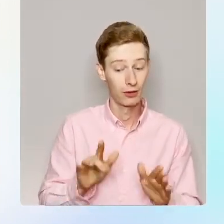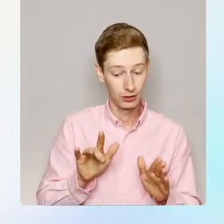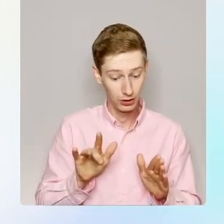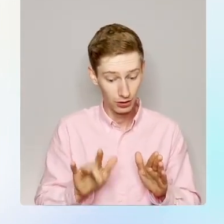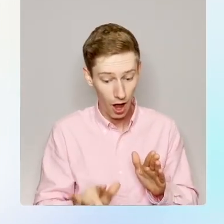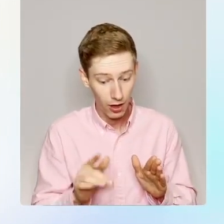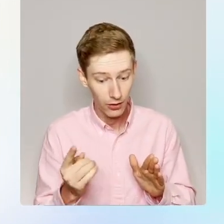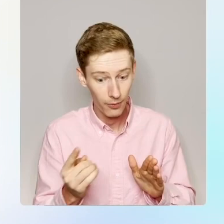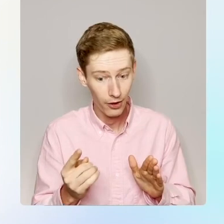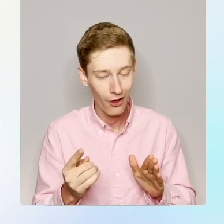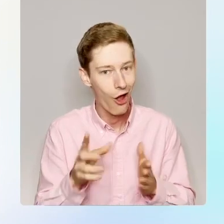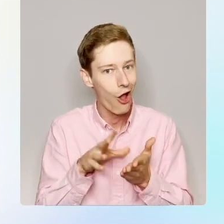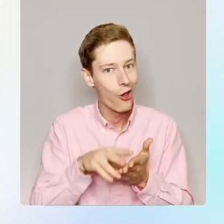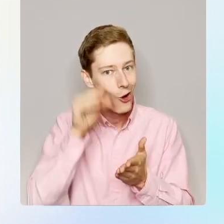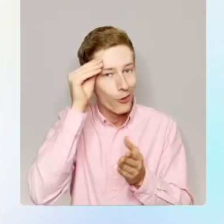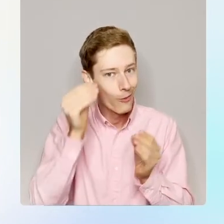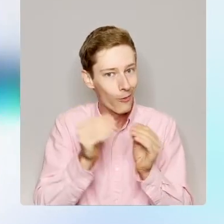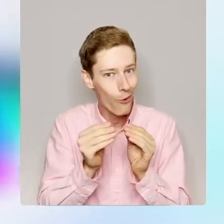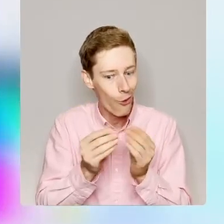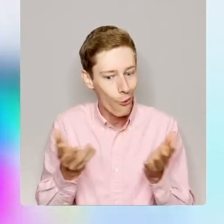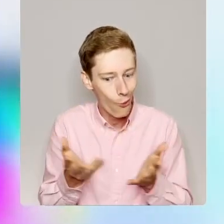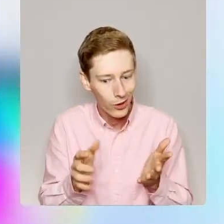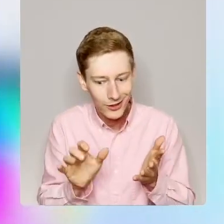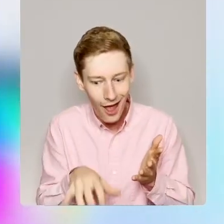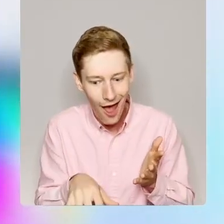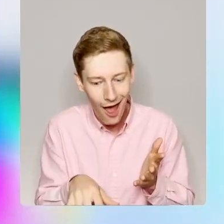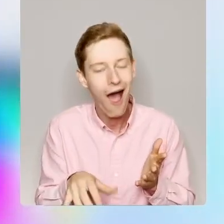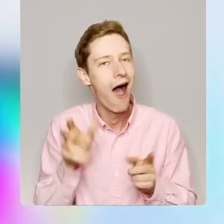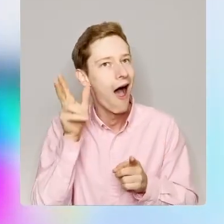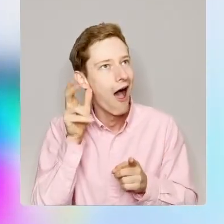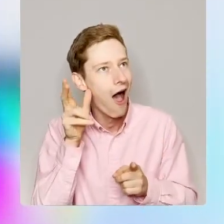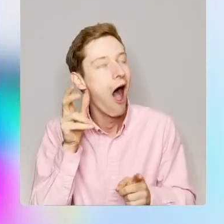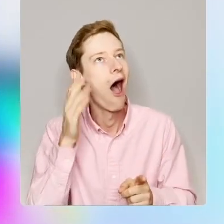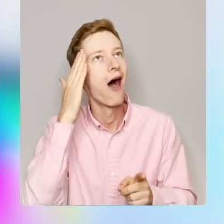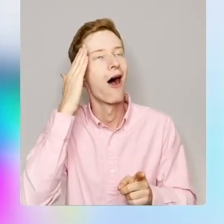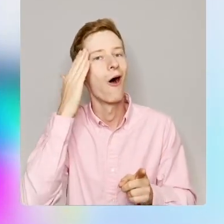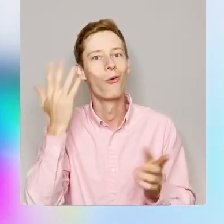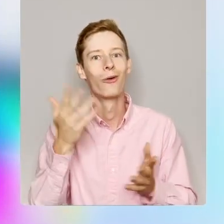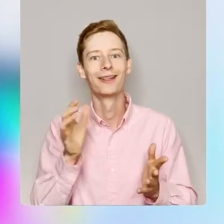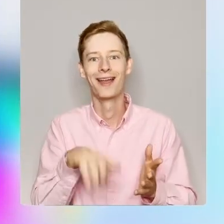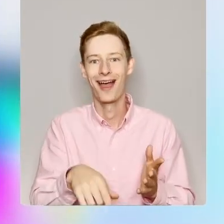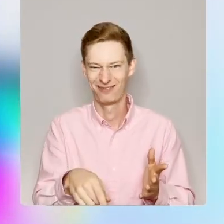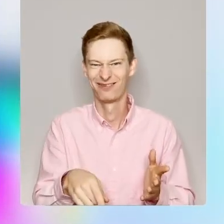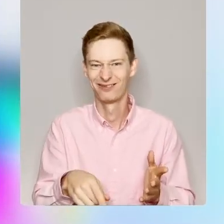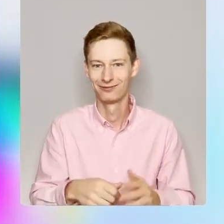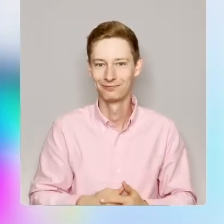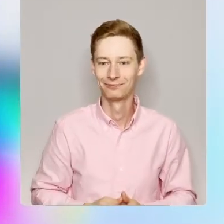they learn more about it through how it sounds. Now, let's talk about how you can get started